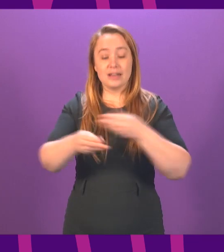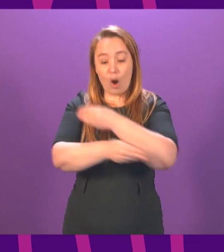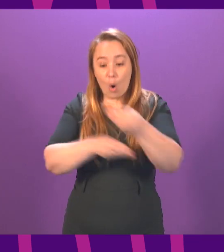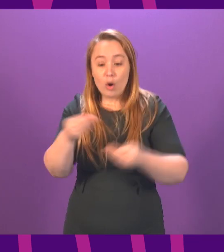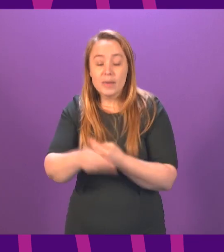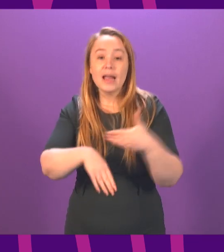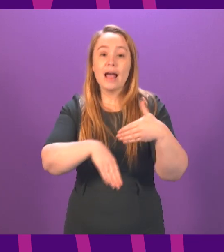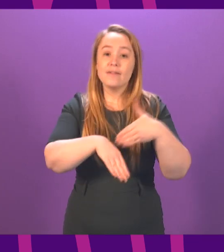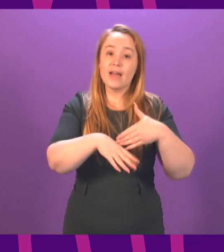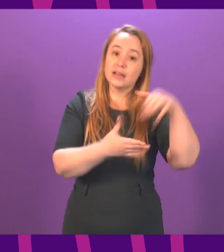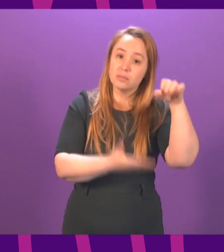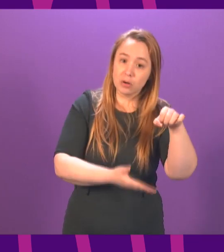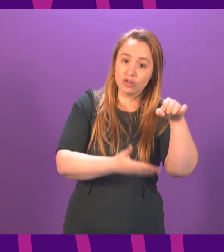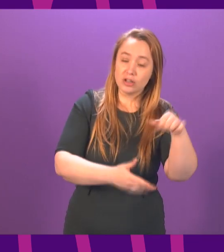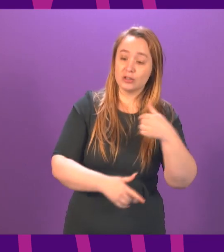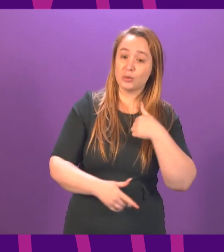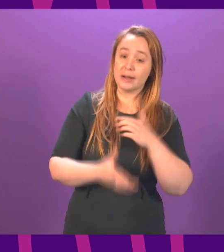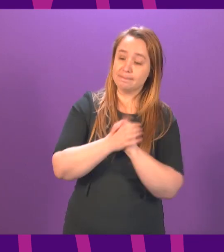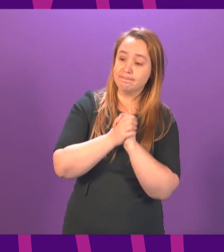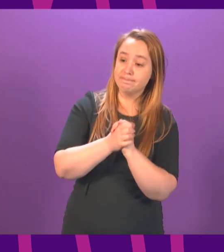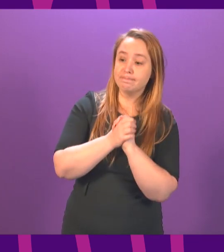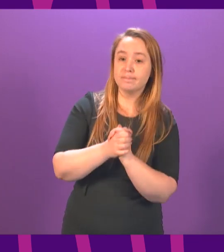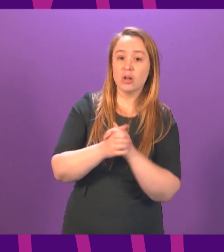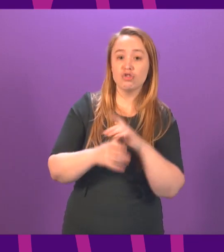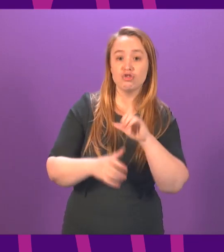My appeal to the Chancellor of the Exchequer would be that he extend the job retention scheme